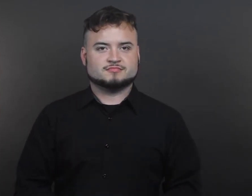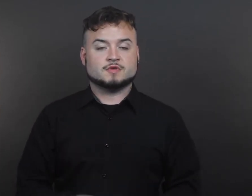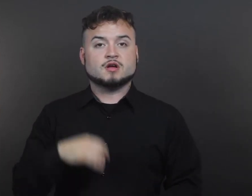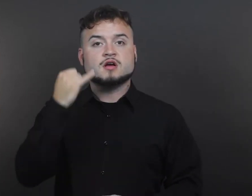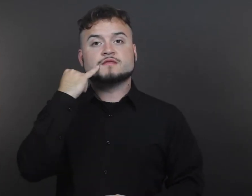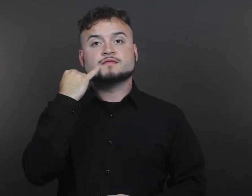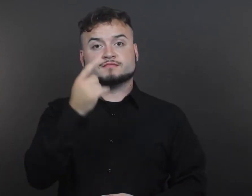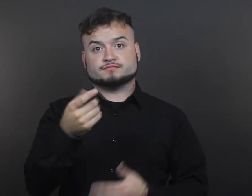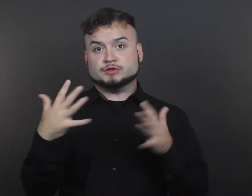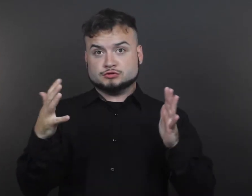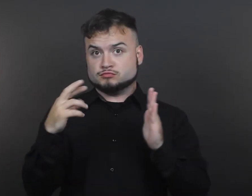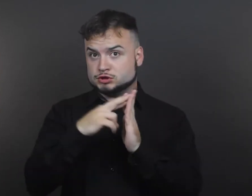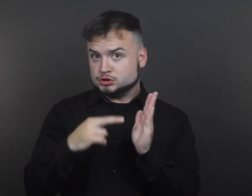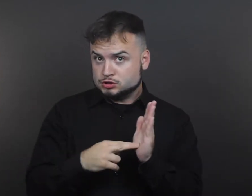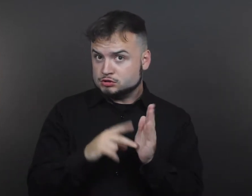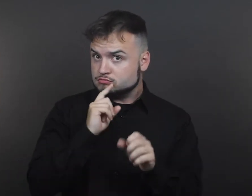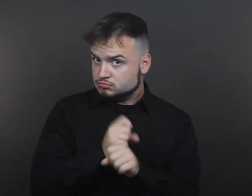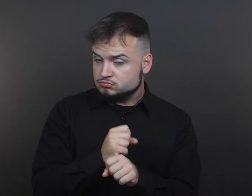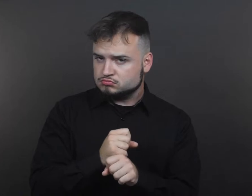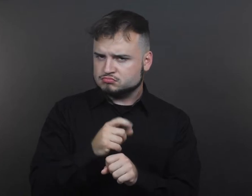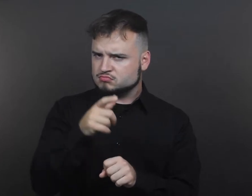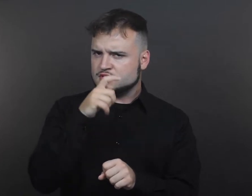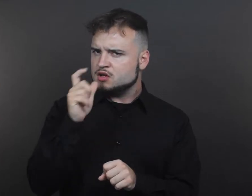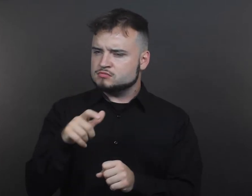You just need to write your signature next to your name.